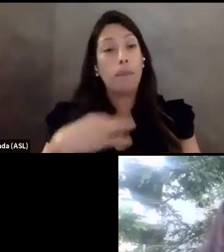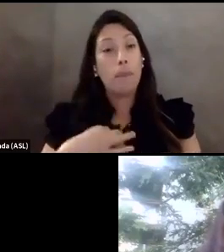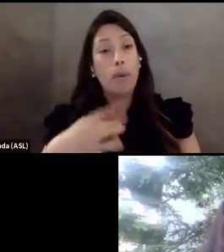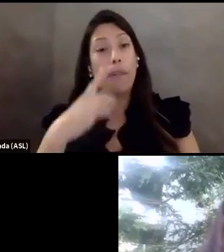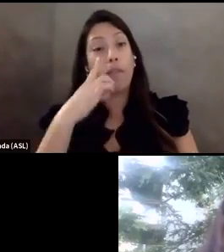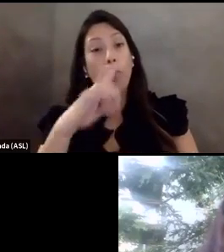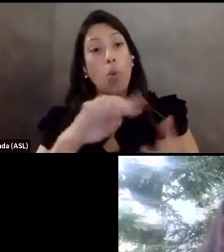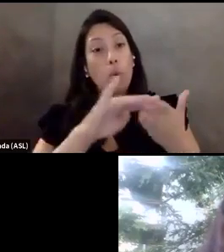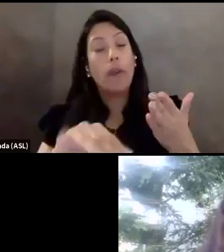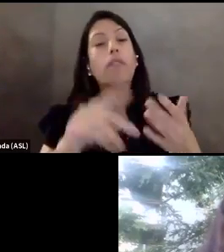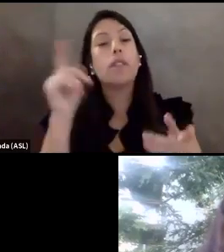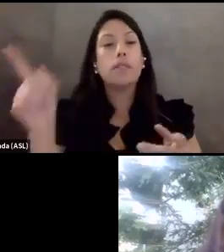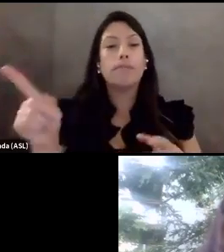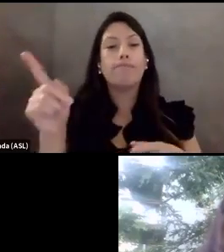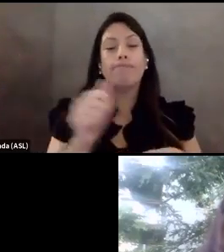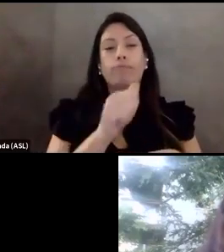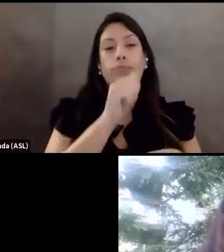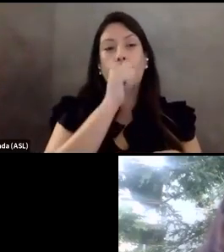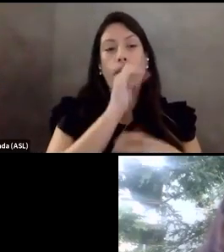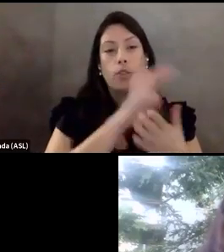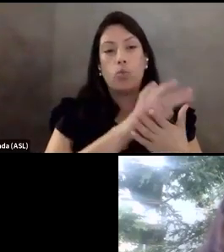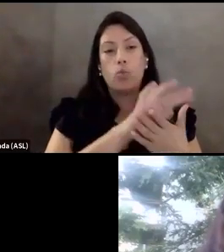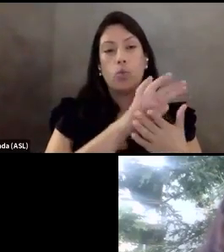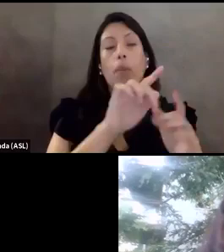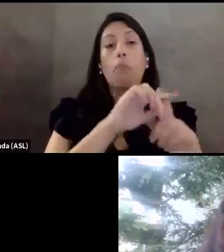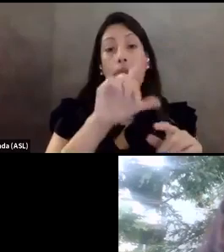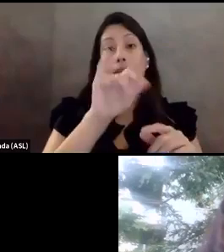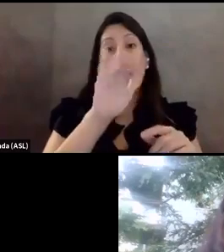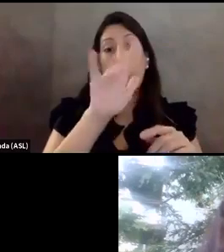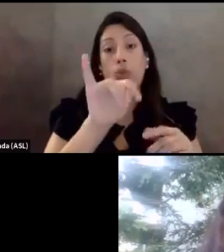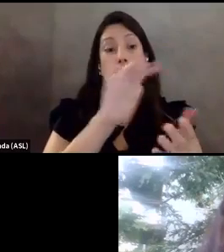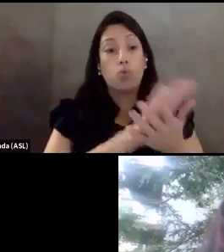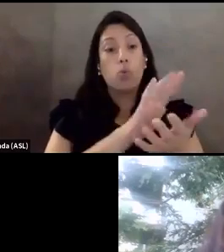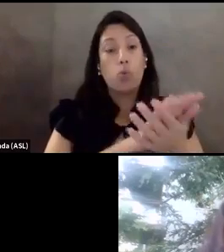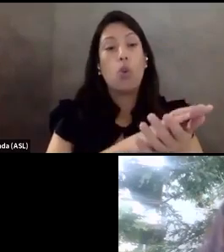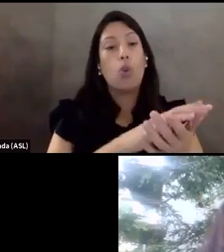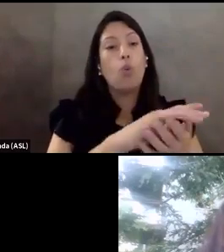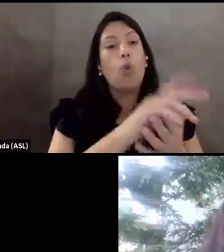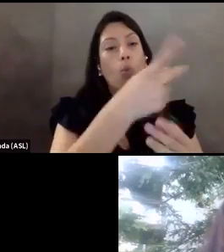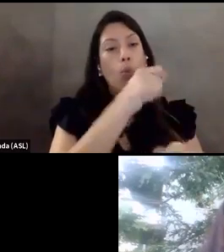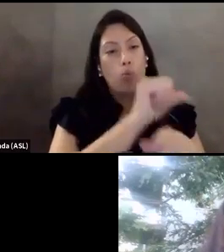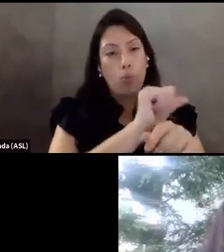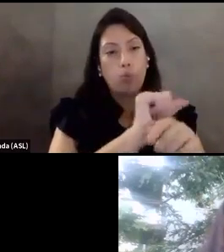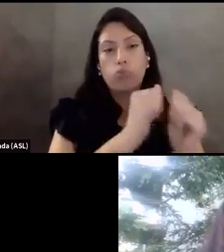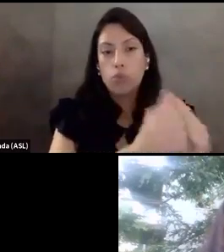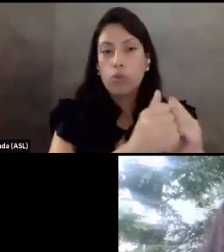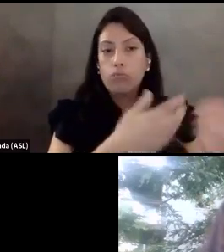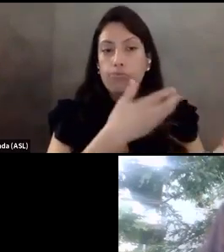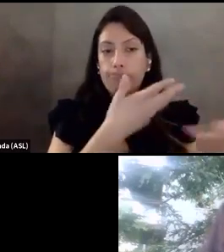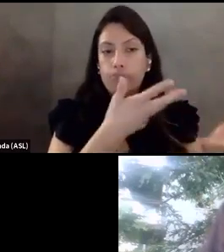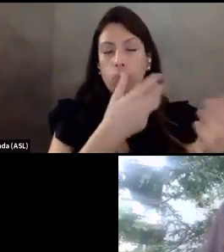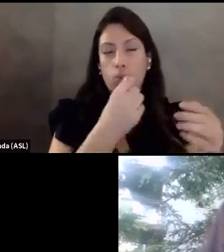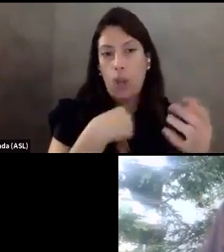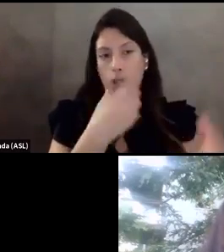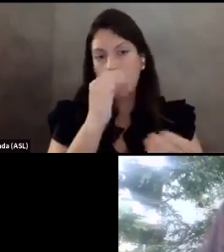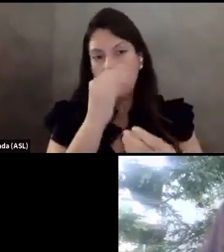we did submit feedback to them regarding their application. So I do wish to make that correction.